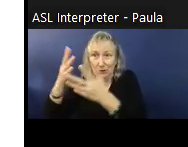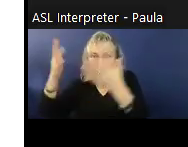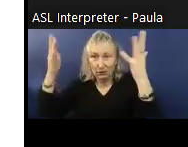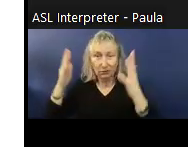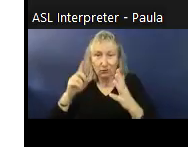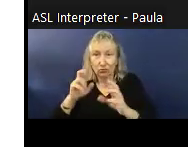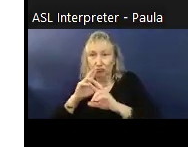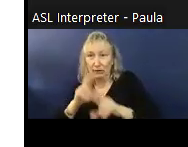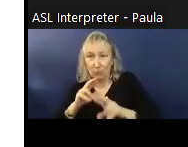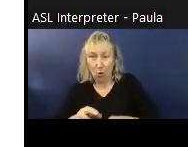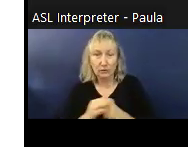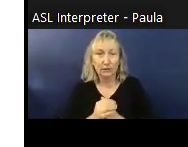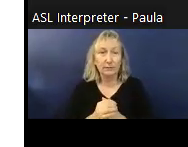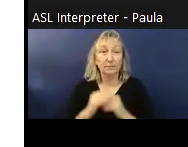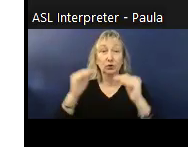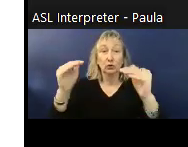This is our confidentiality section.